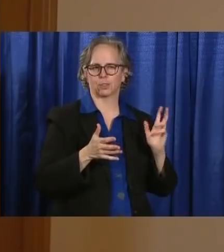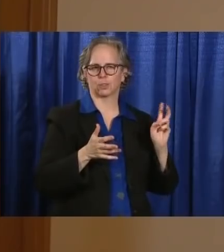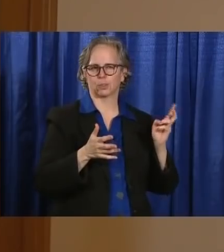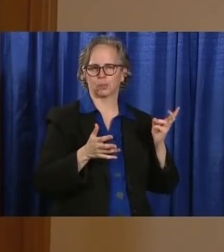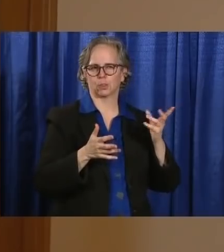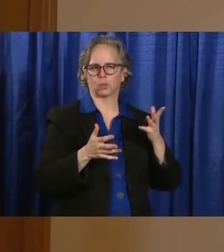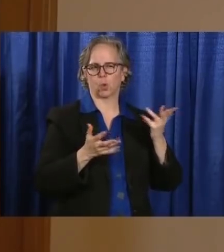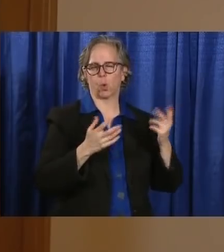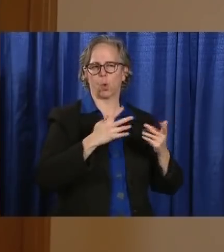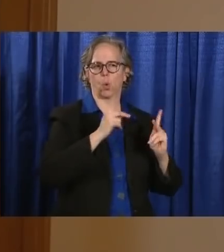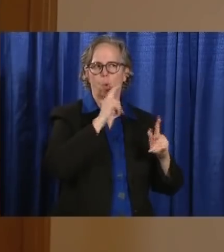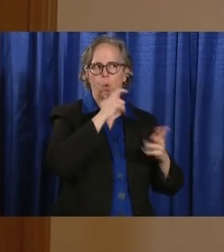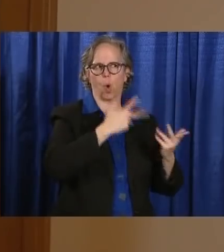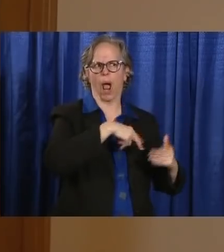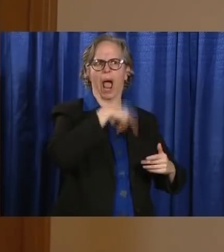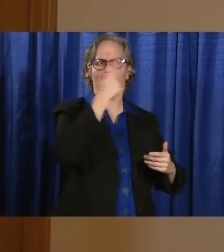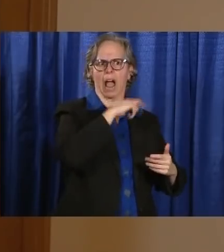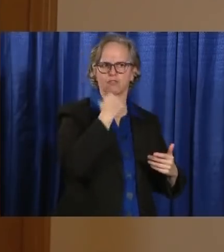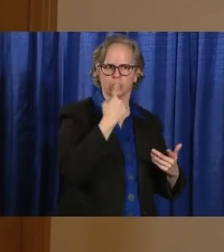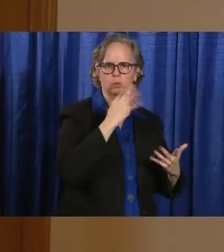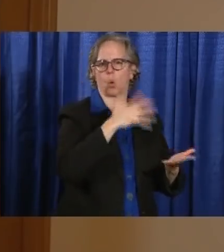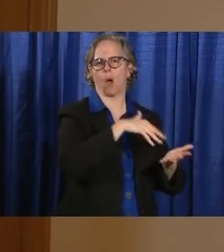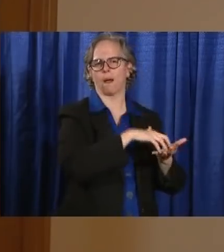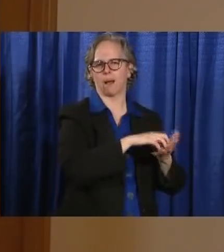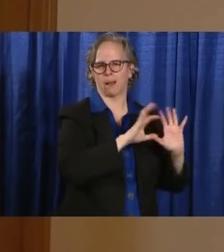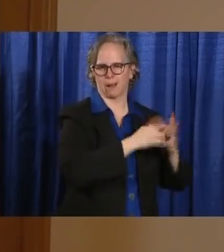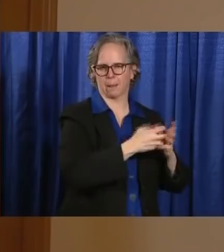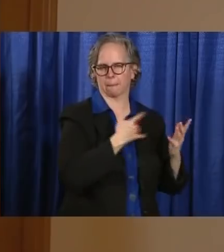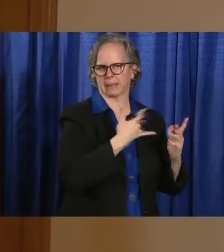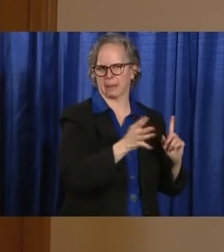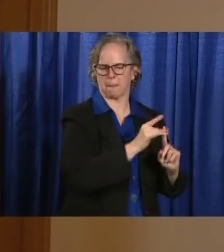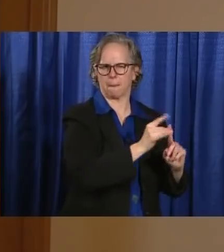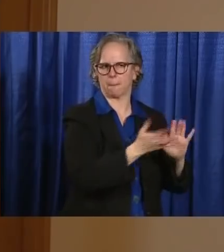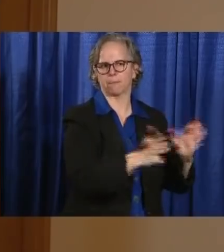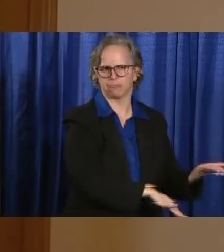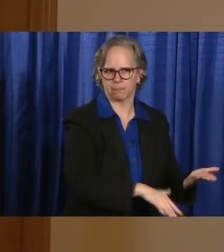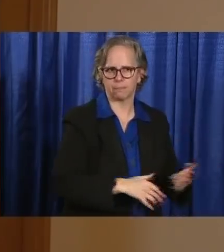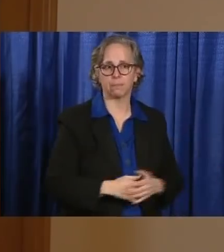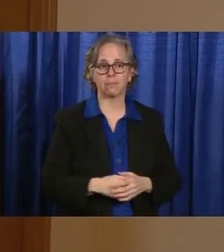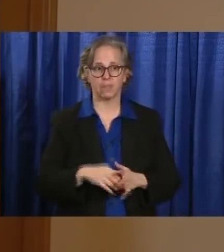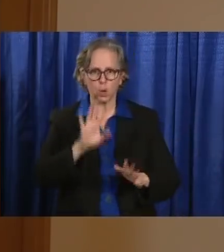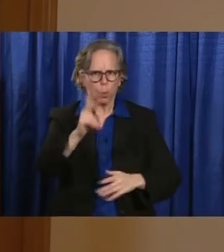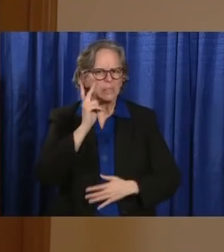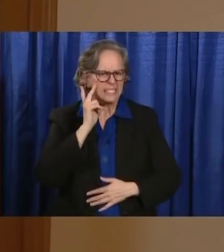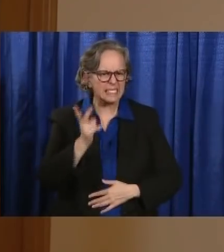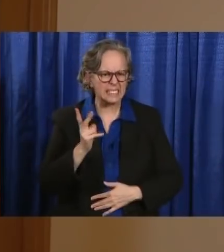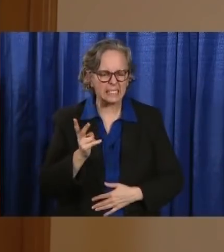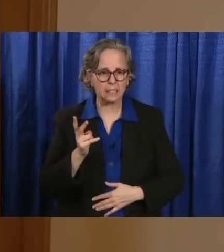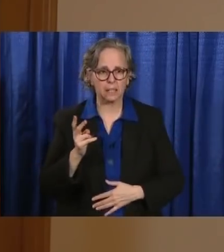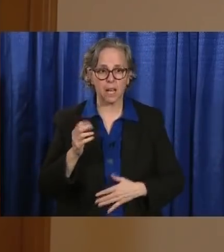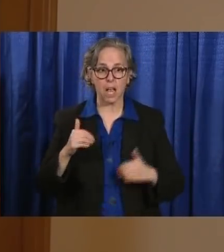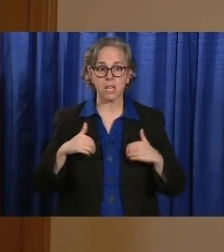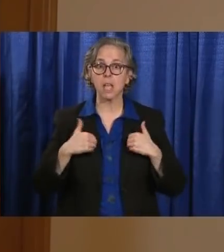WE DO CERTAINLY SEE DEATHS BEING MORE LIKELY TO PEOPLE WHO